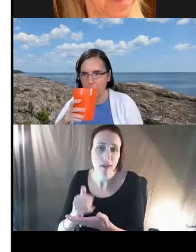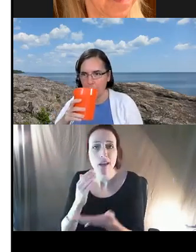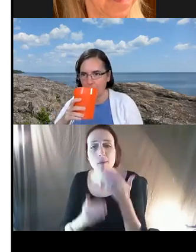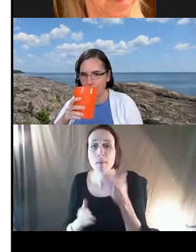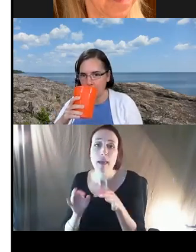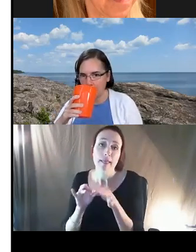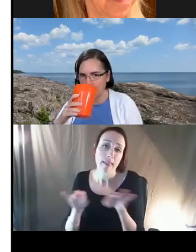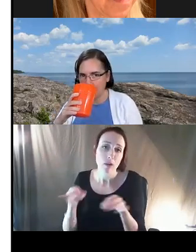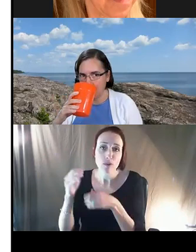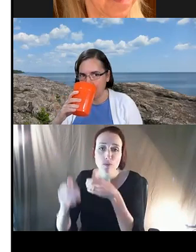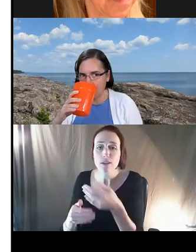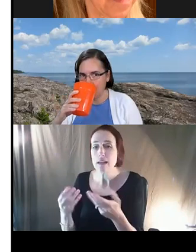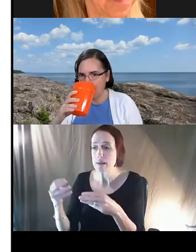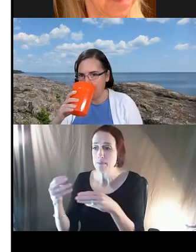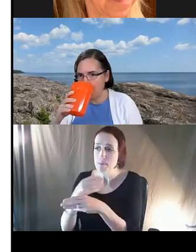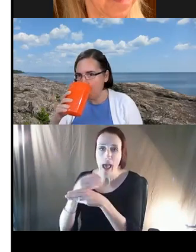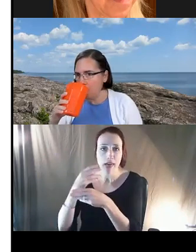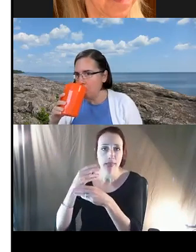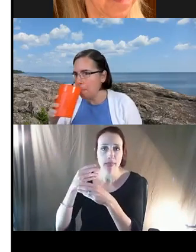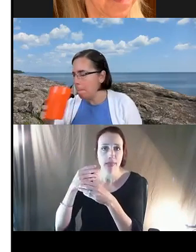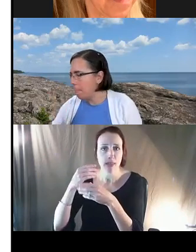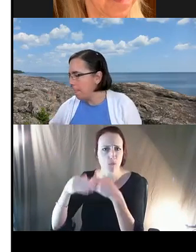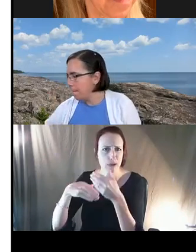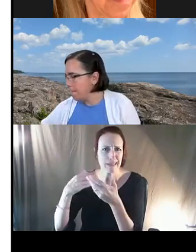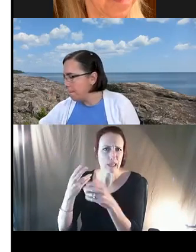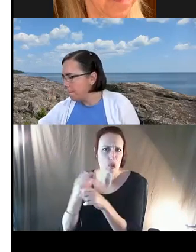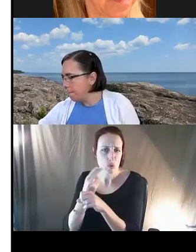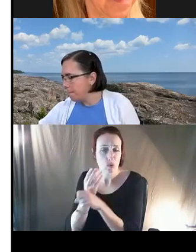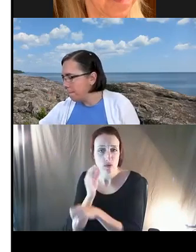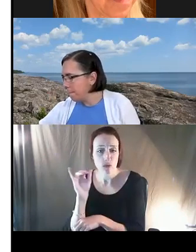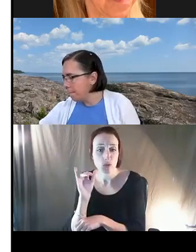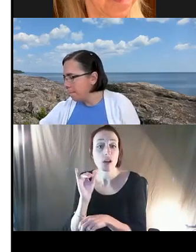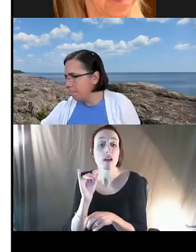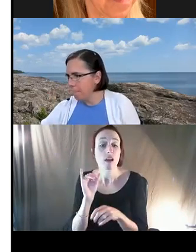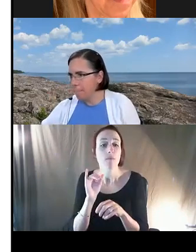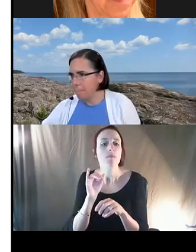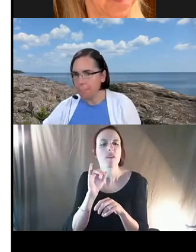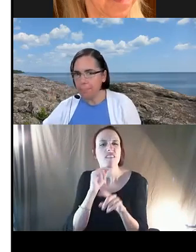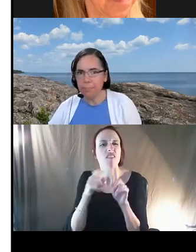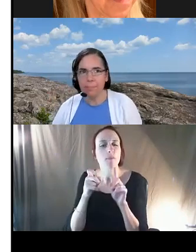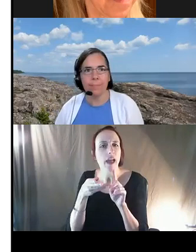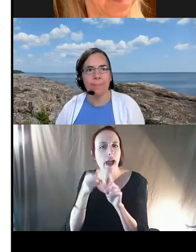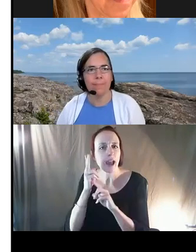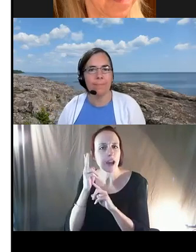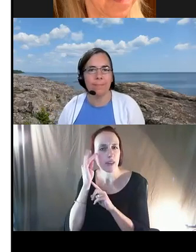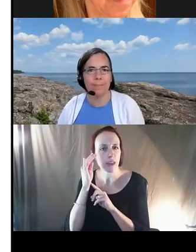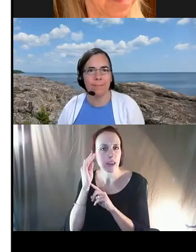or math processing, and then making a decision for what we are going to do with that information.